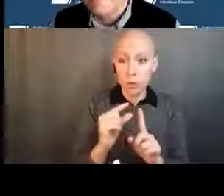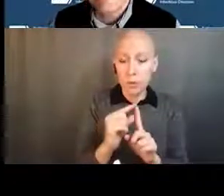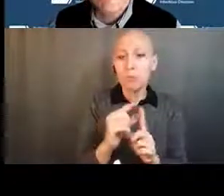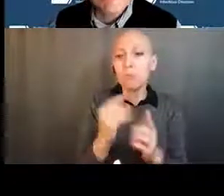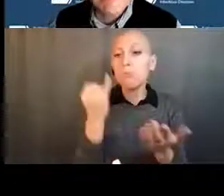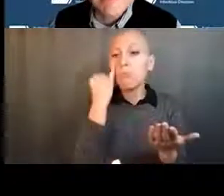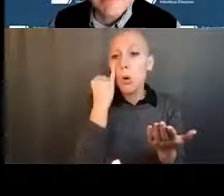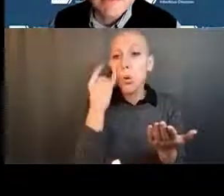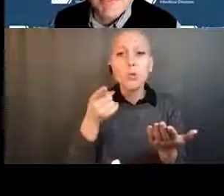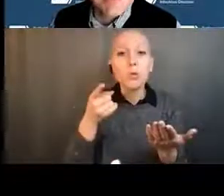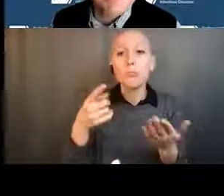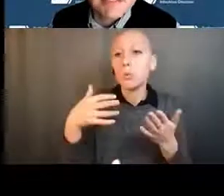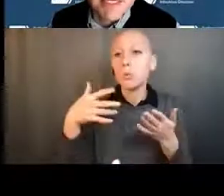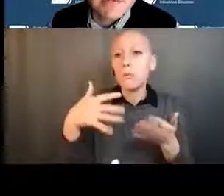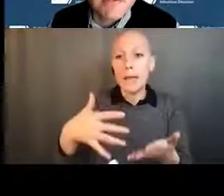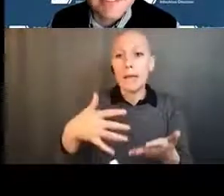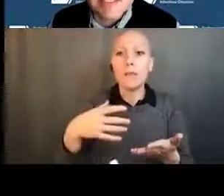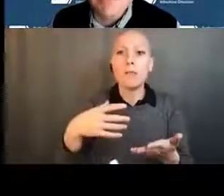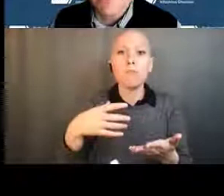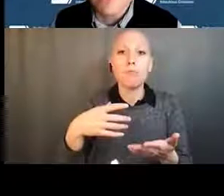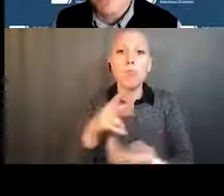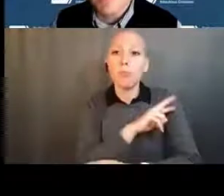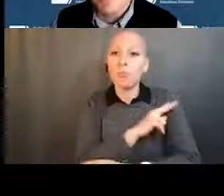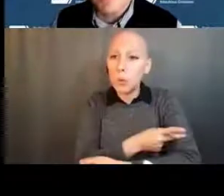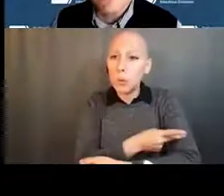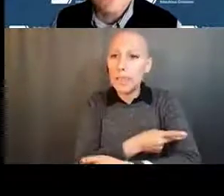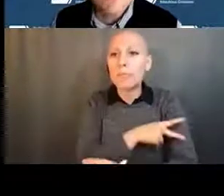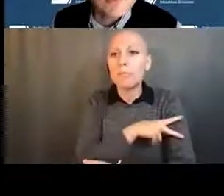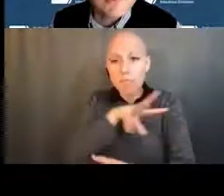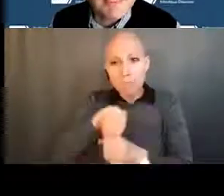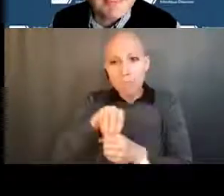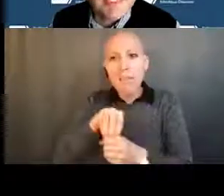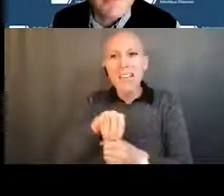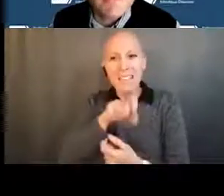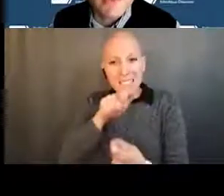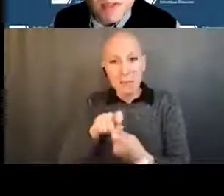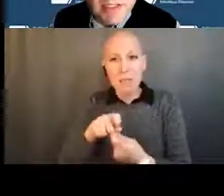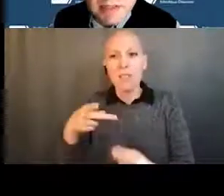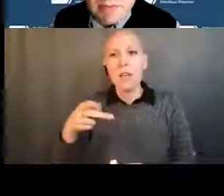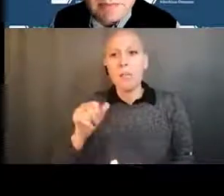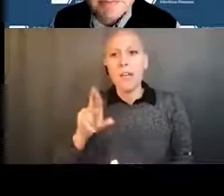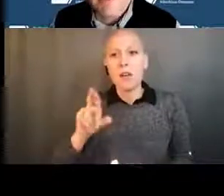in a particular parasite for example. You could search by the name of the organism,